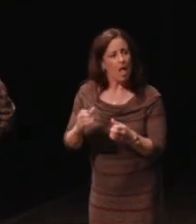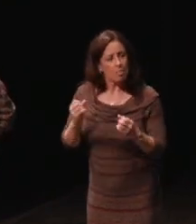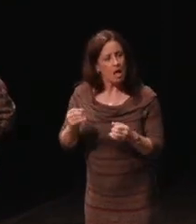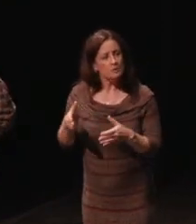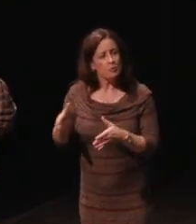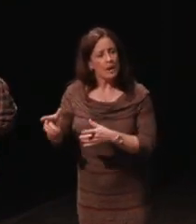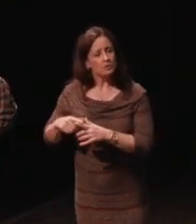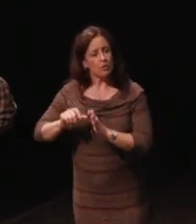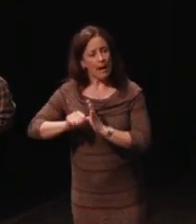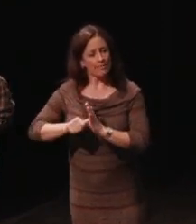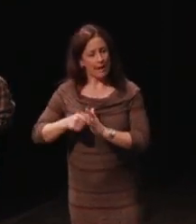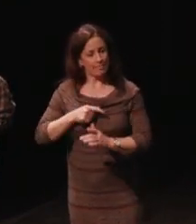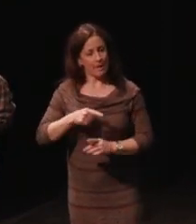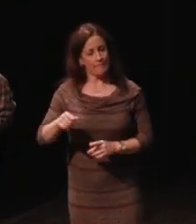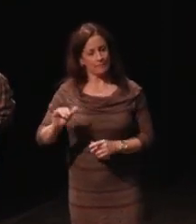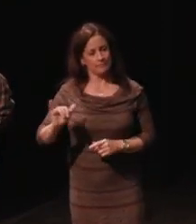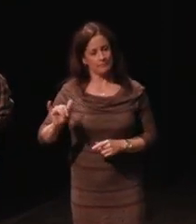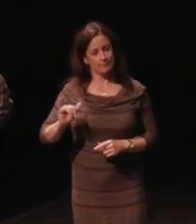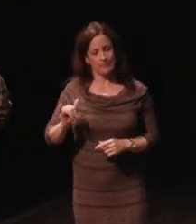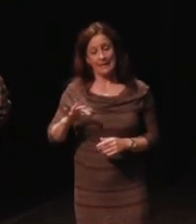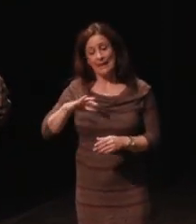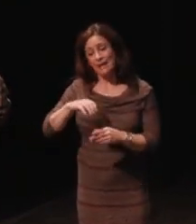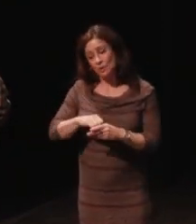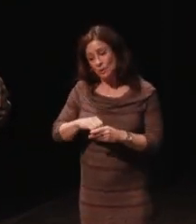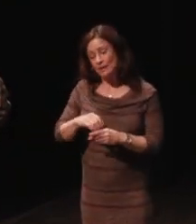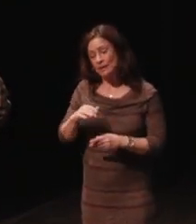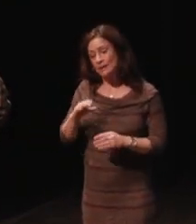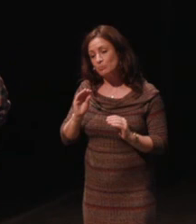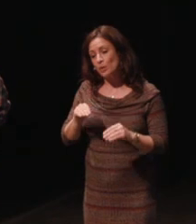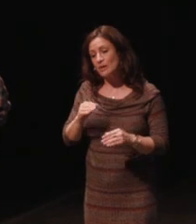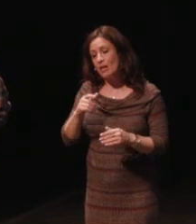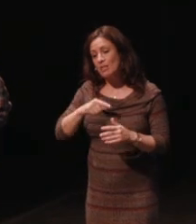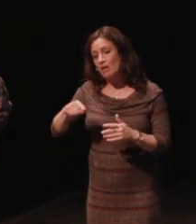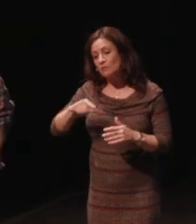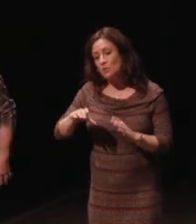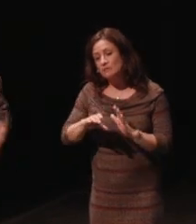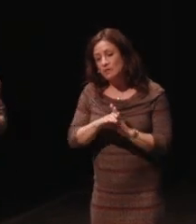highlight them including putting a lot of these features or some of